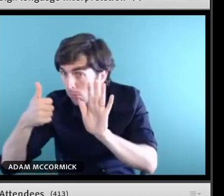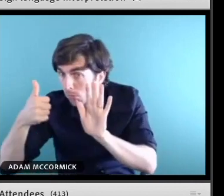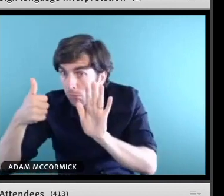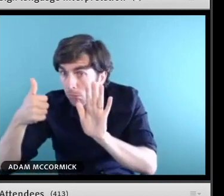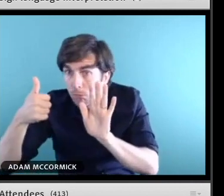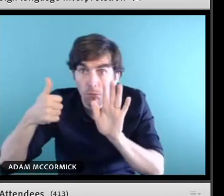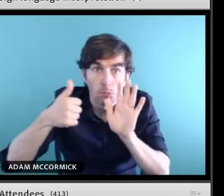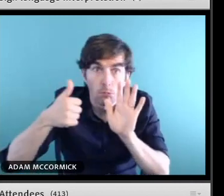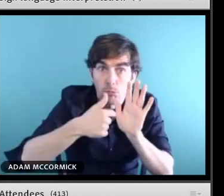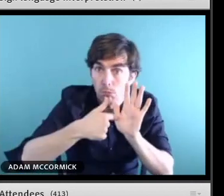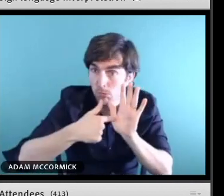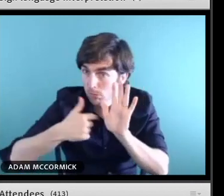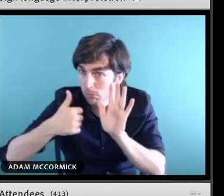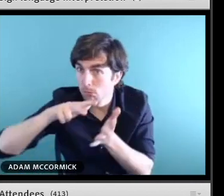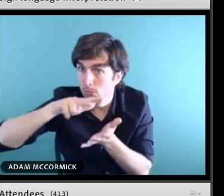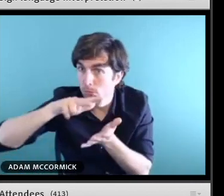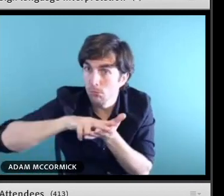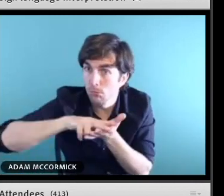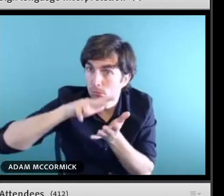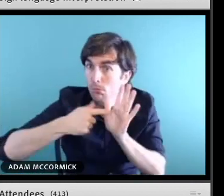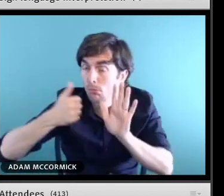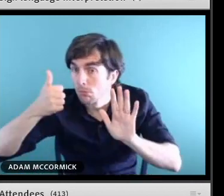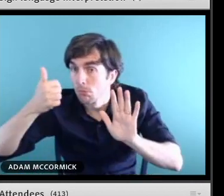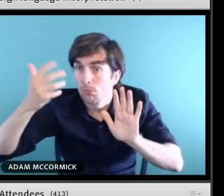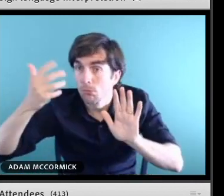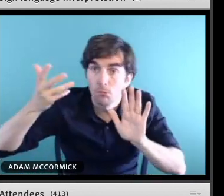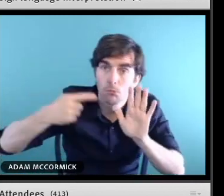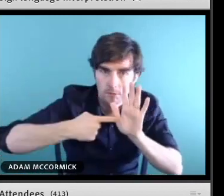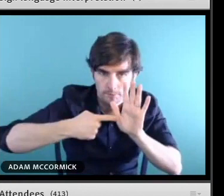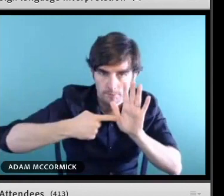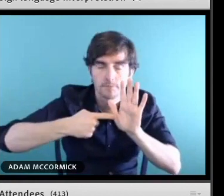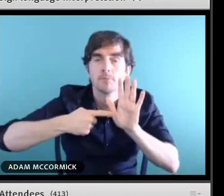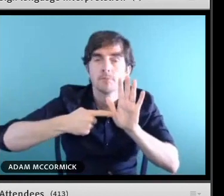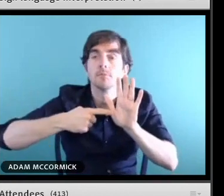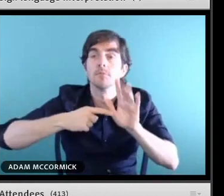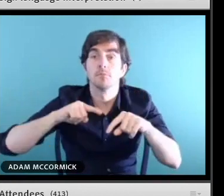for teach, collect children learning outcomes from distance learning and provide feedback